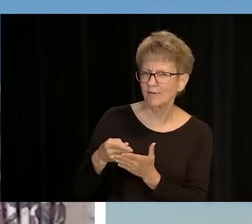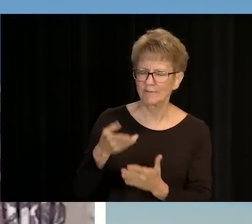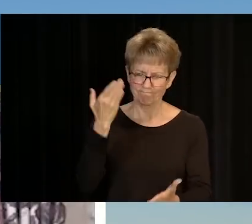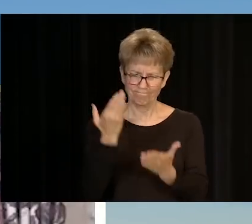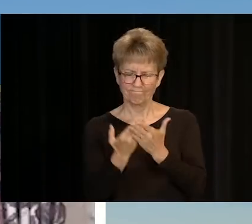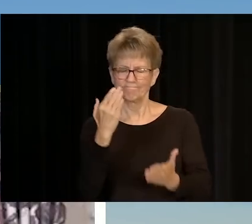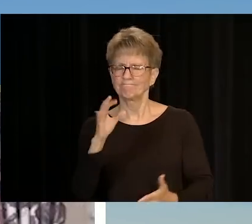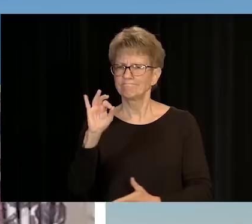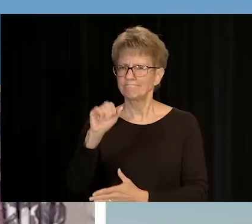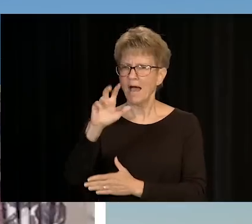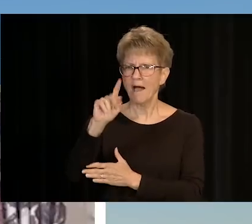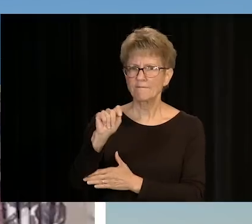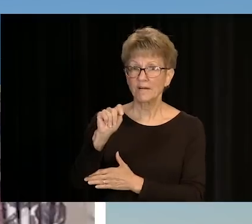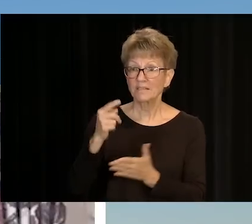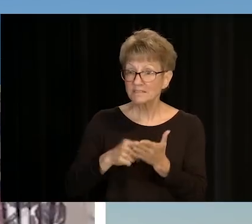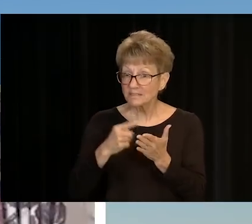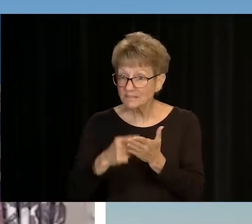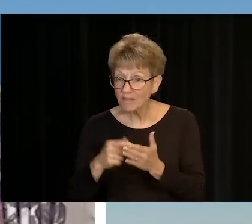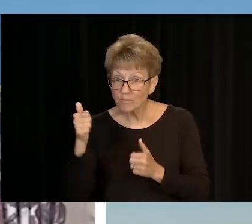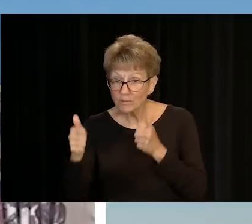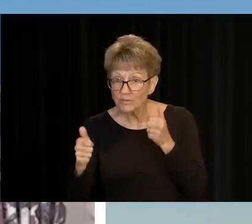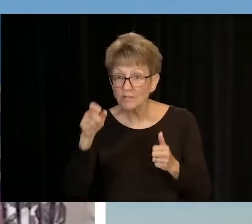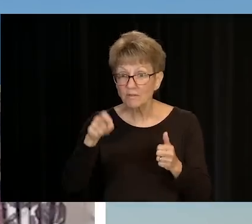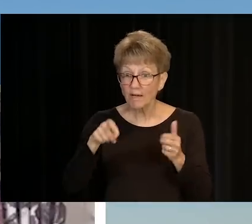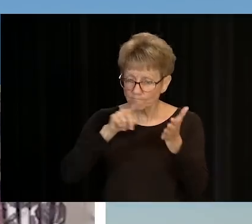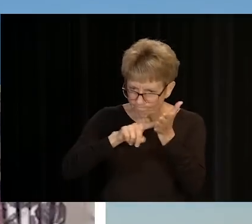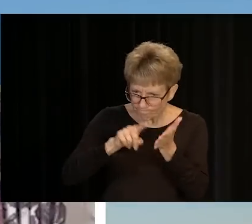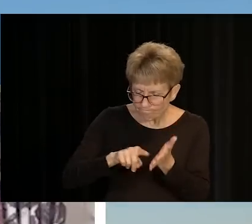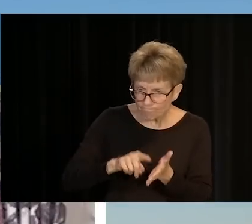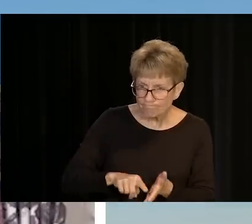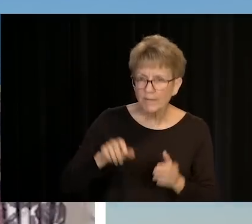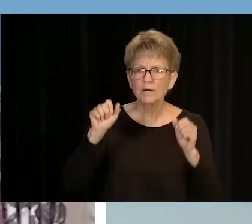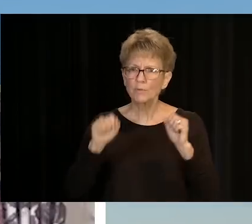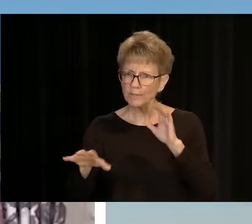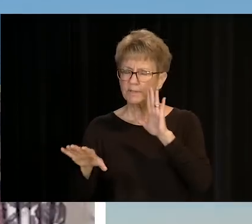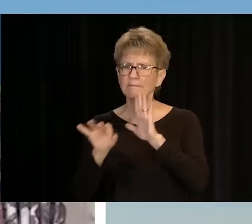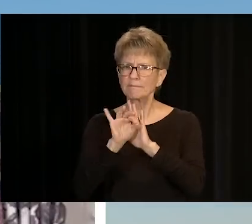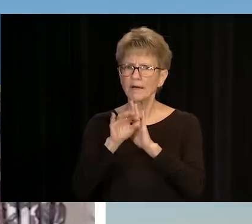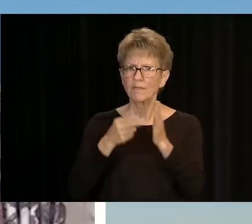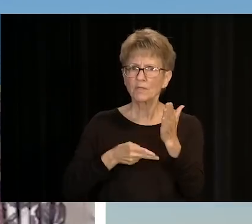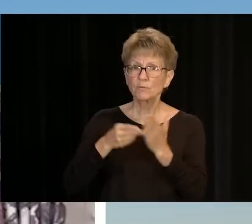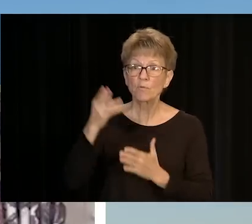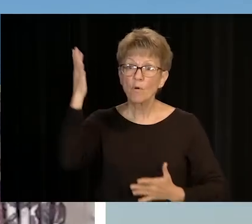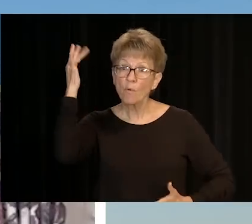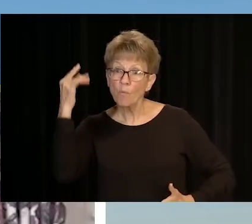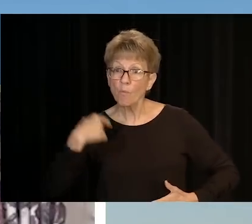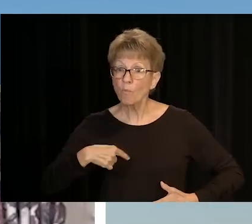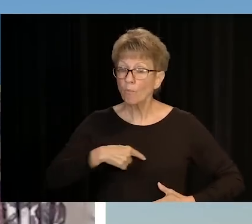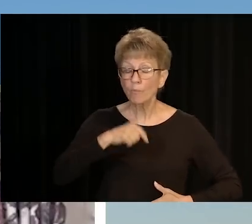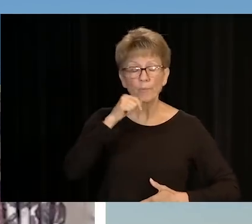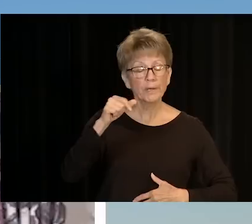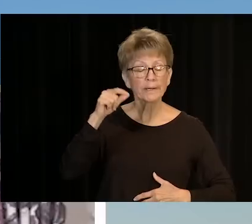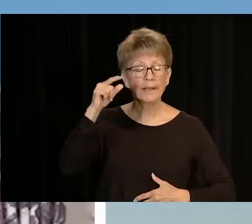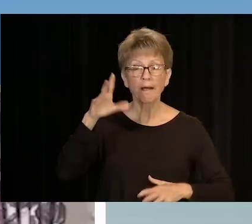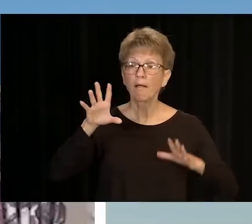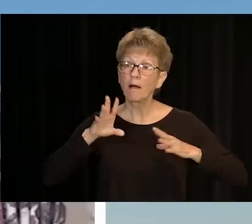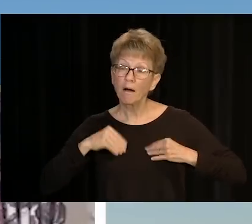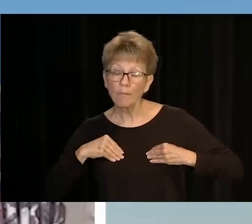AND WHAT IS TRUTHFUL, AND SOMETIMES THAT TAKES DIGGING. BUT WE CAN DO THAT BECAUSE WE WILL NOT BELIEVE THE HYPE